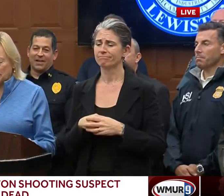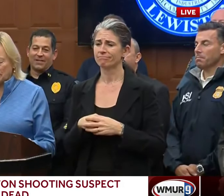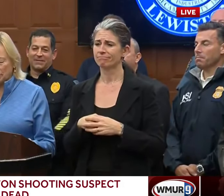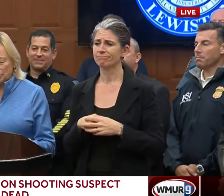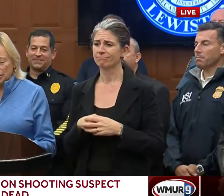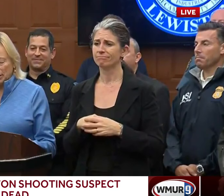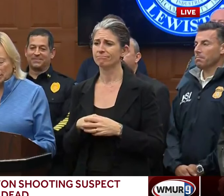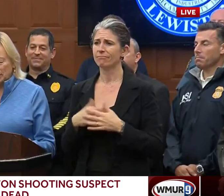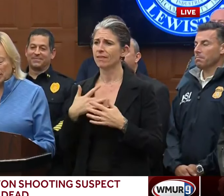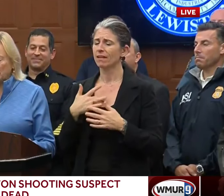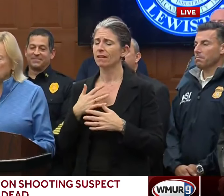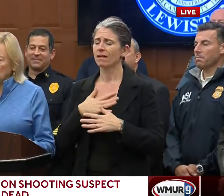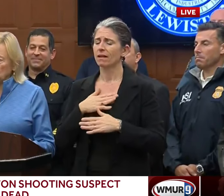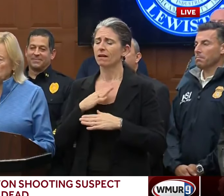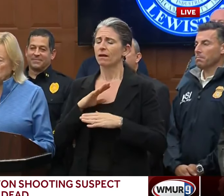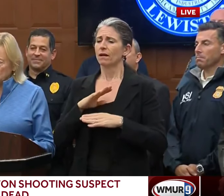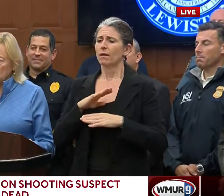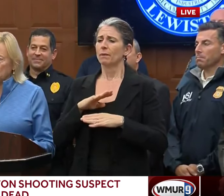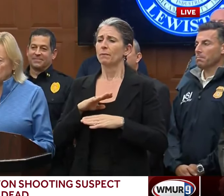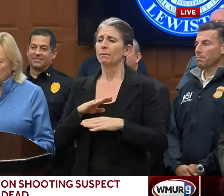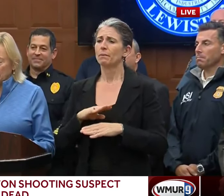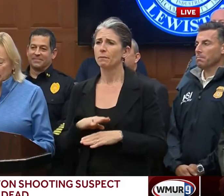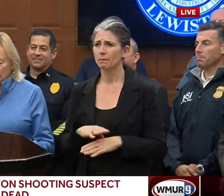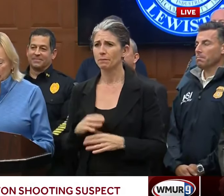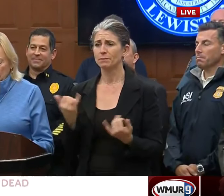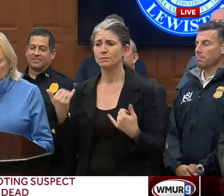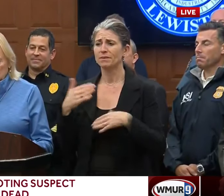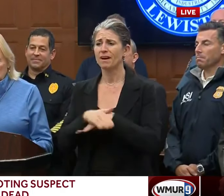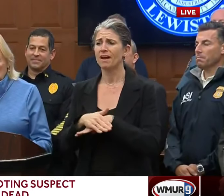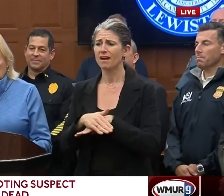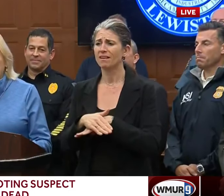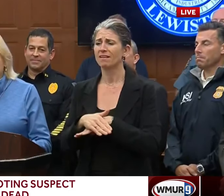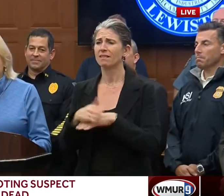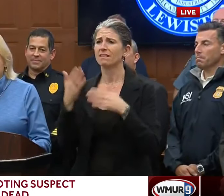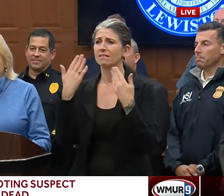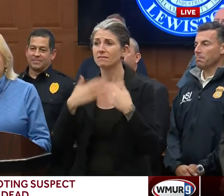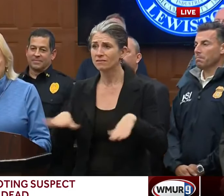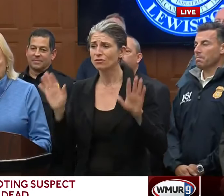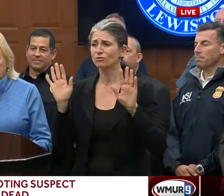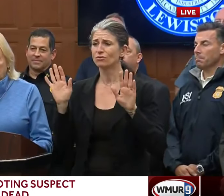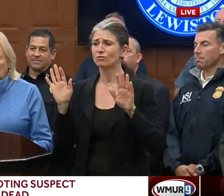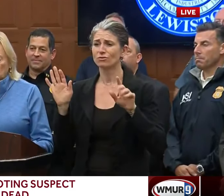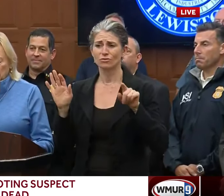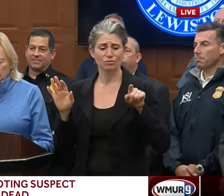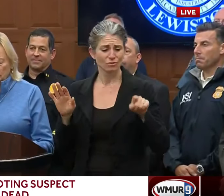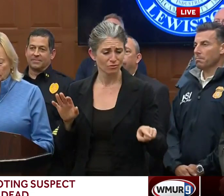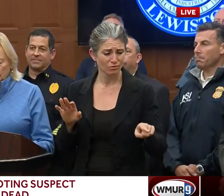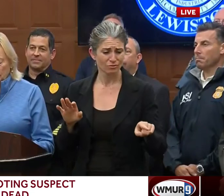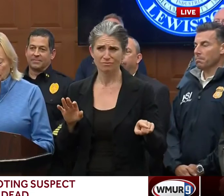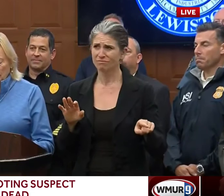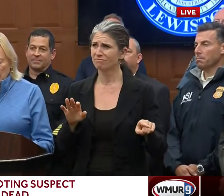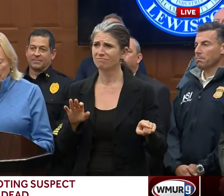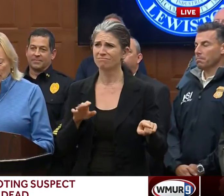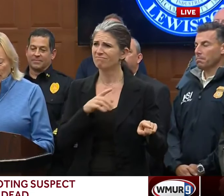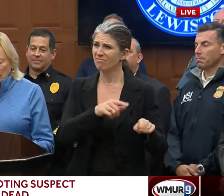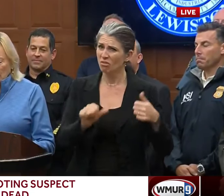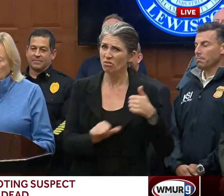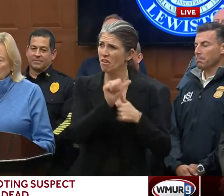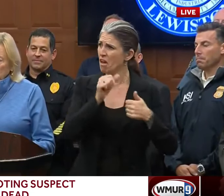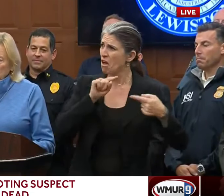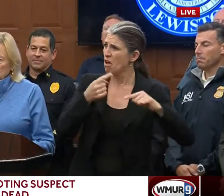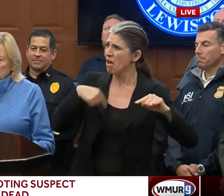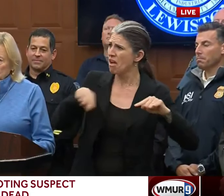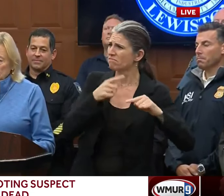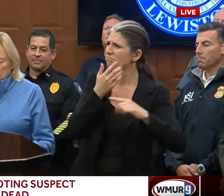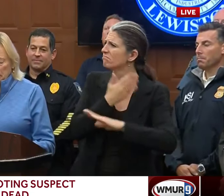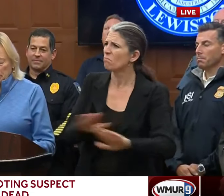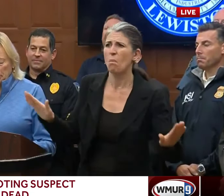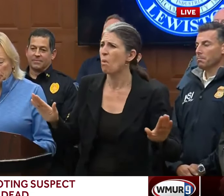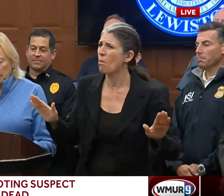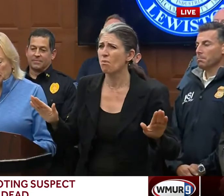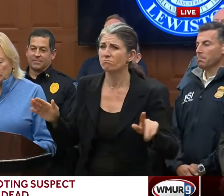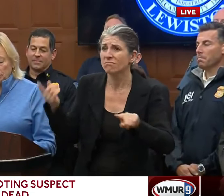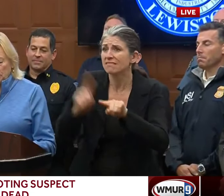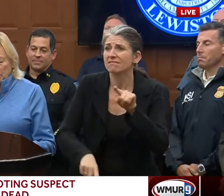LIKE MANY PEOPLE, I’M BREATHING A SIGH OF RELIEF TONIGHT, KNOWING THAT ROBERT COD IS NO LONGER A THREAT TO ANYONE.